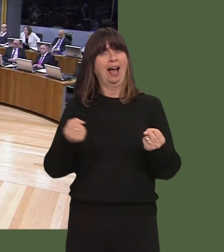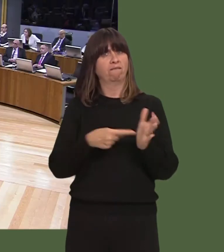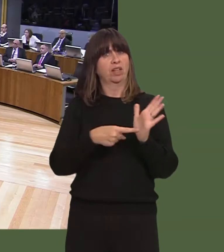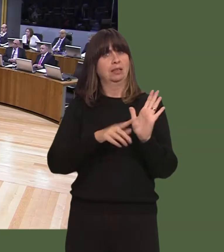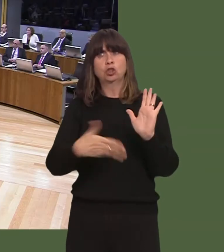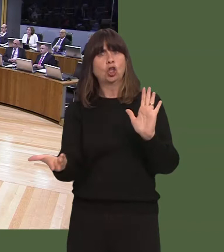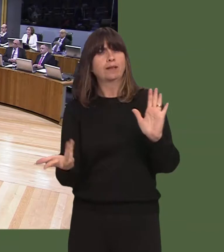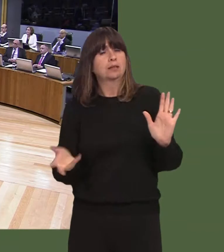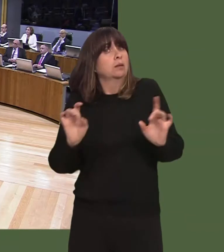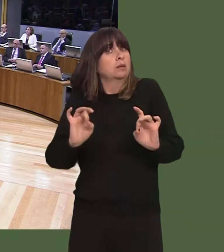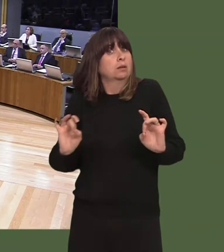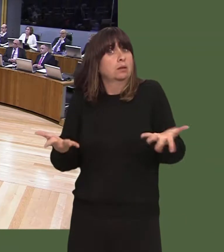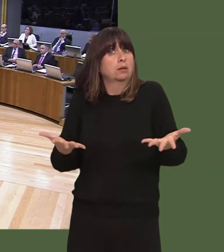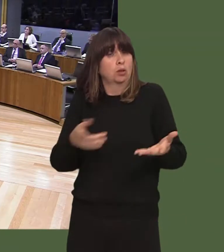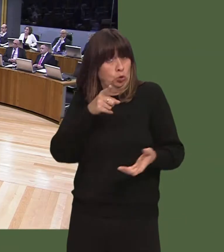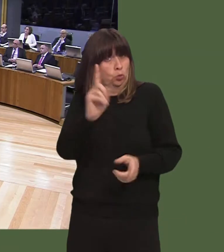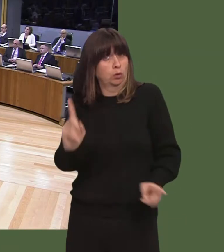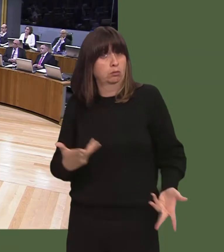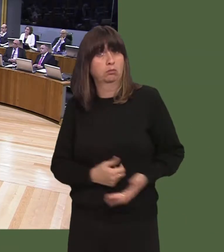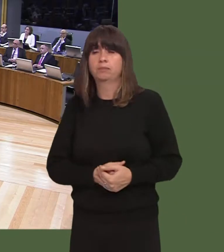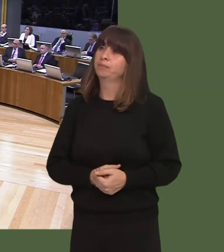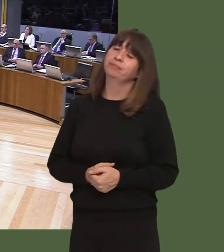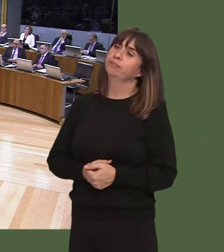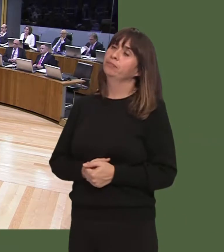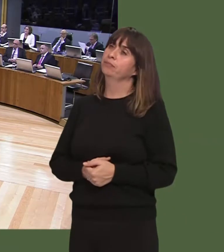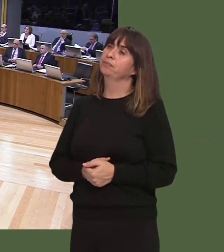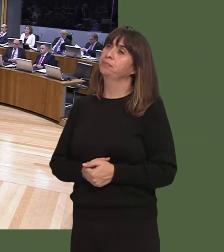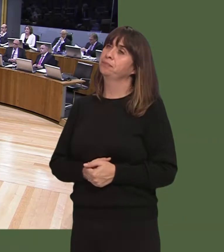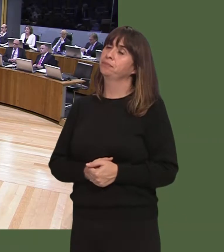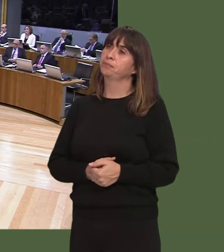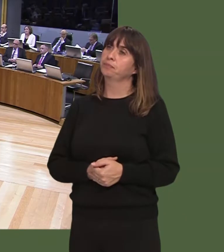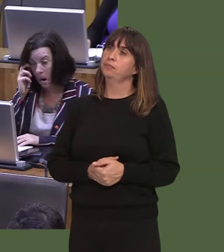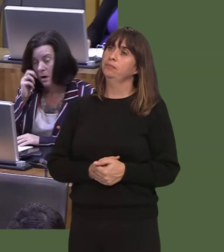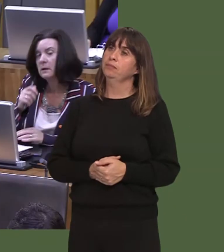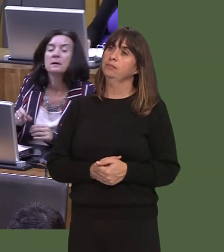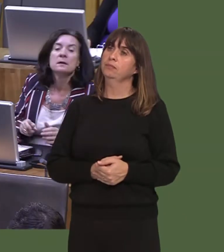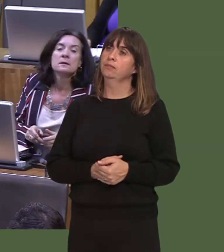Carwyn Jones AM: Well, there has been a response, of course, to the Equality, Local Government